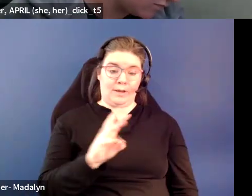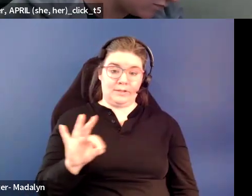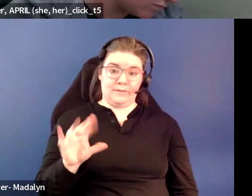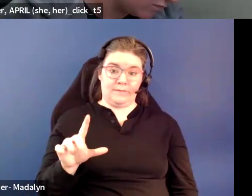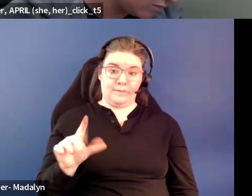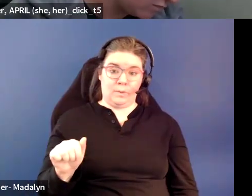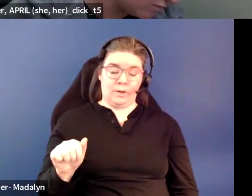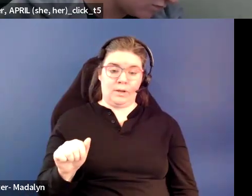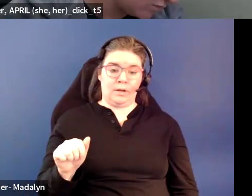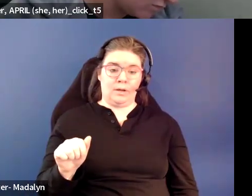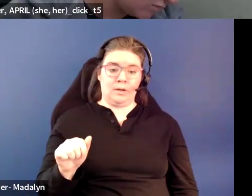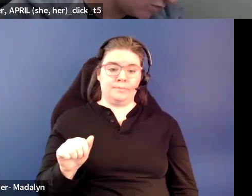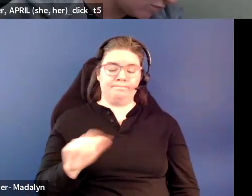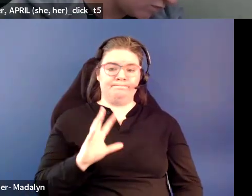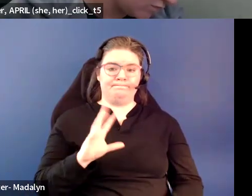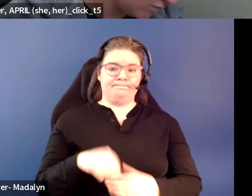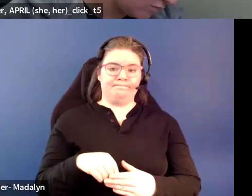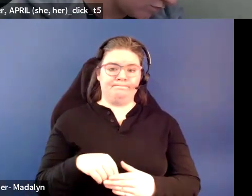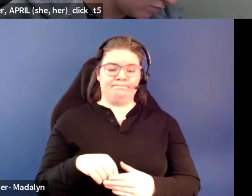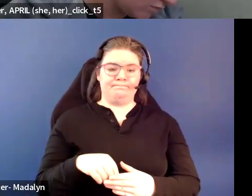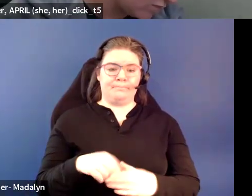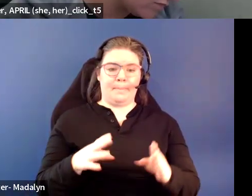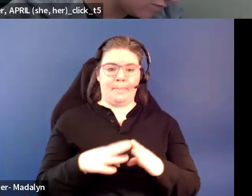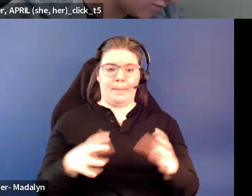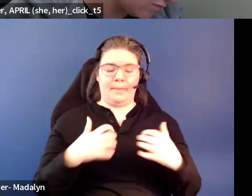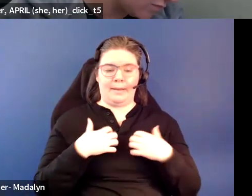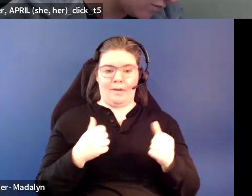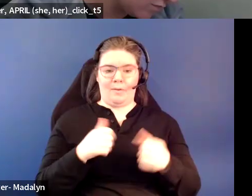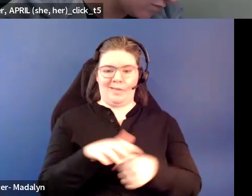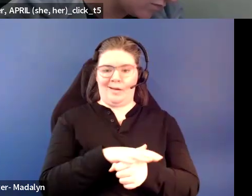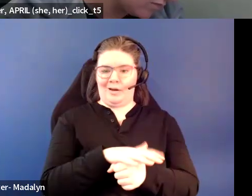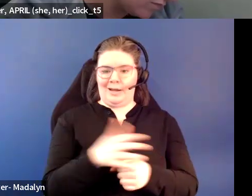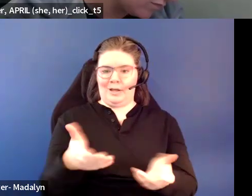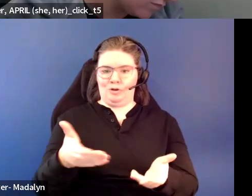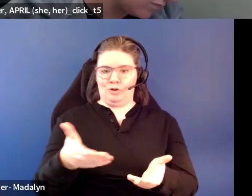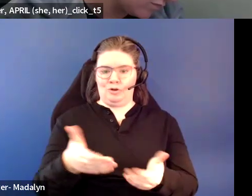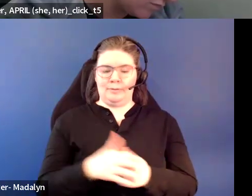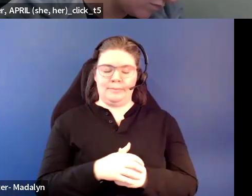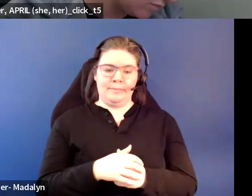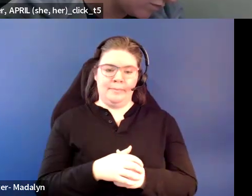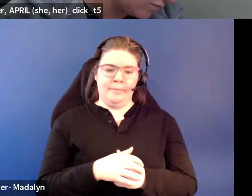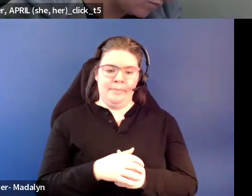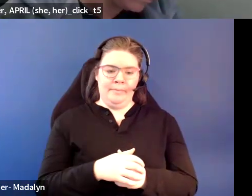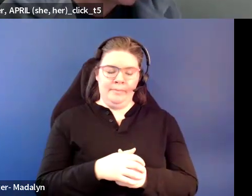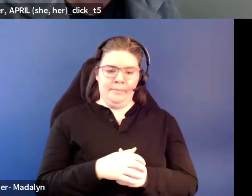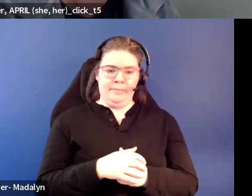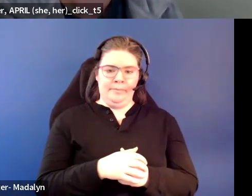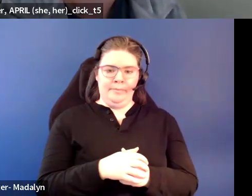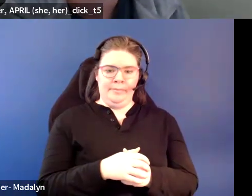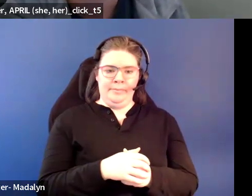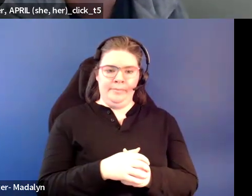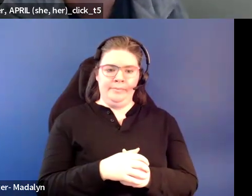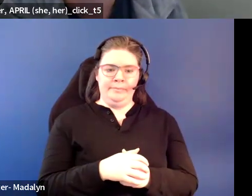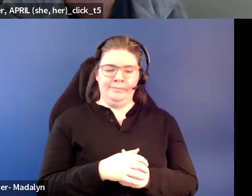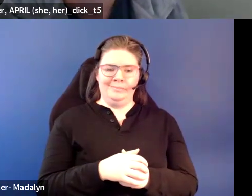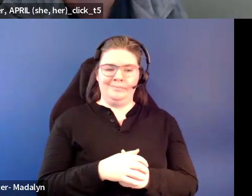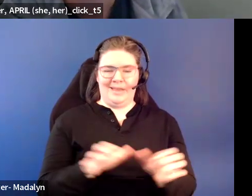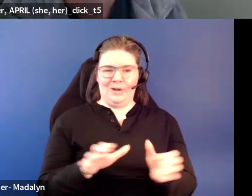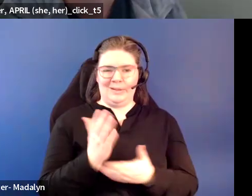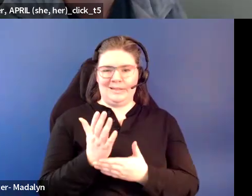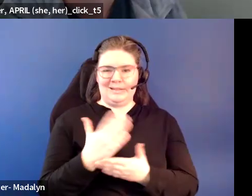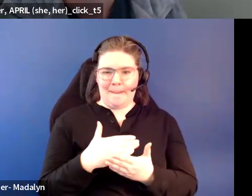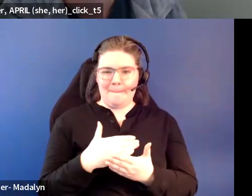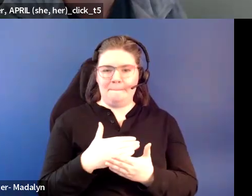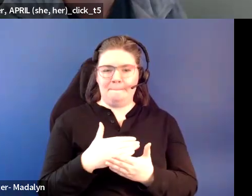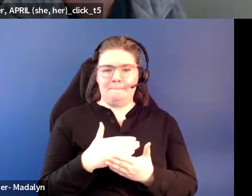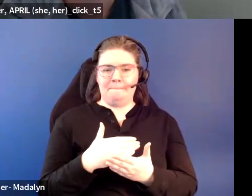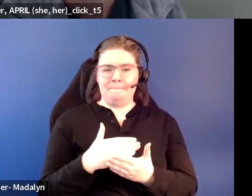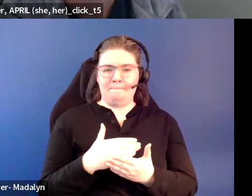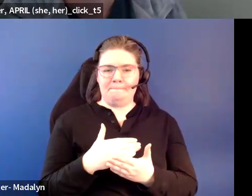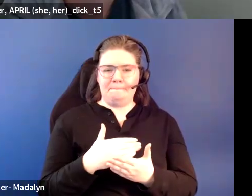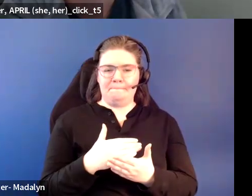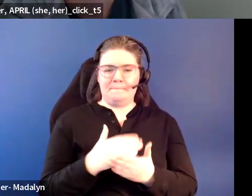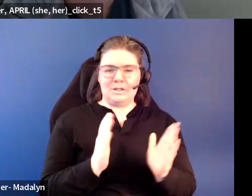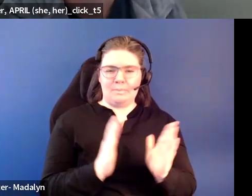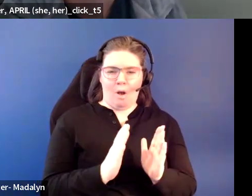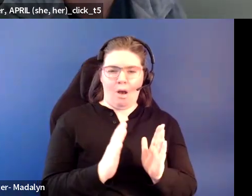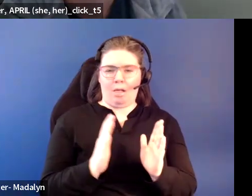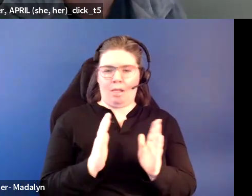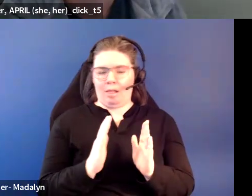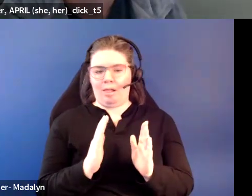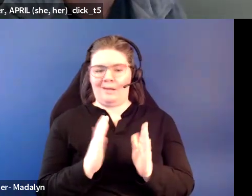Carolyn Grawi: part of the public health area here. And they they are doing some things smaller, but they are doing some. So it's it's not because it